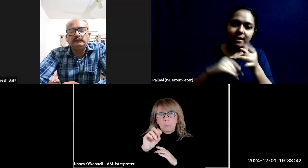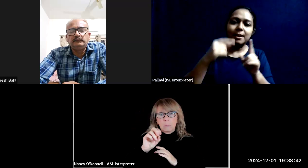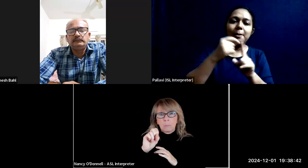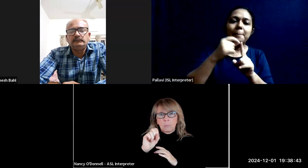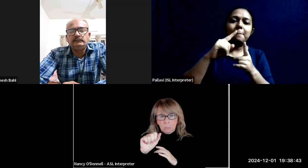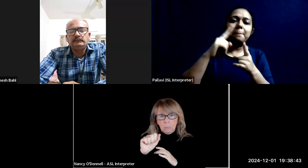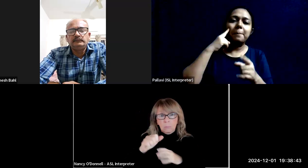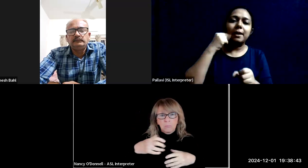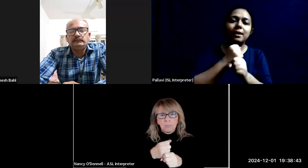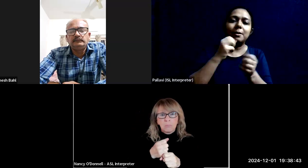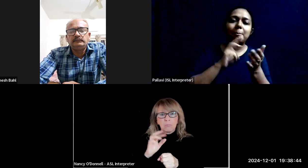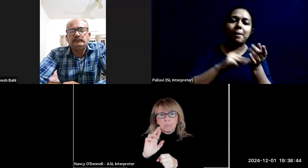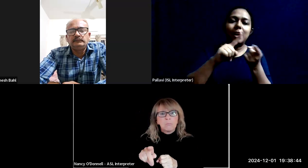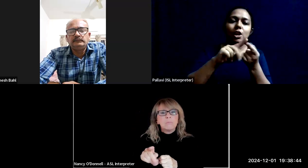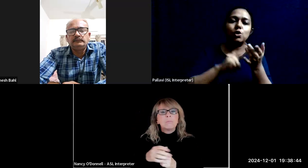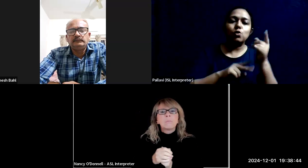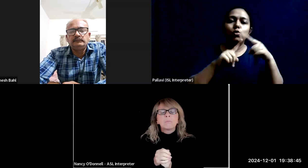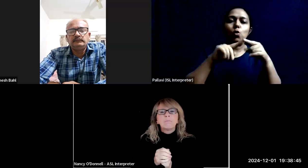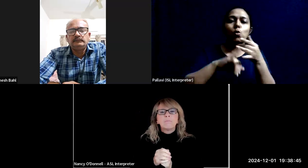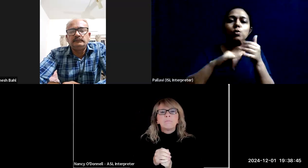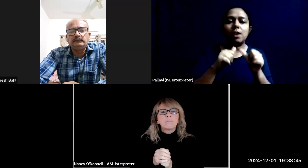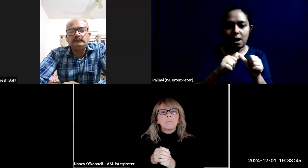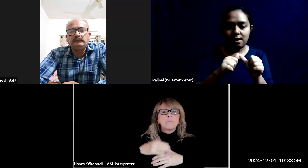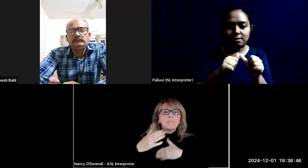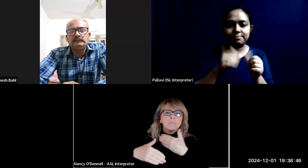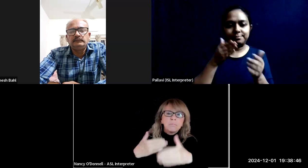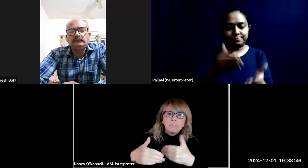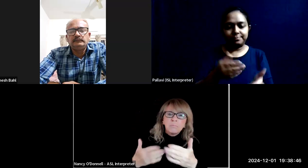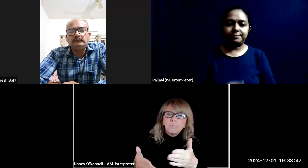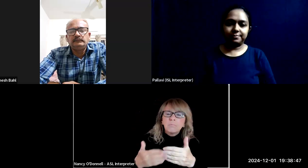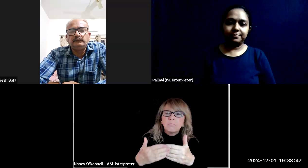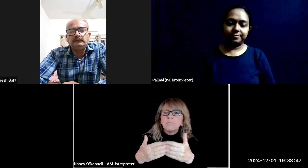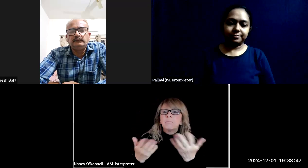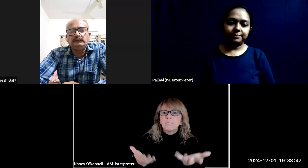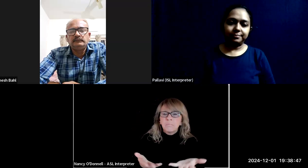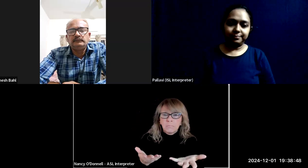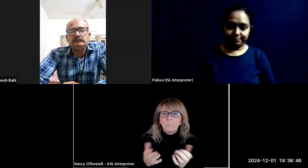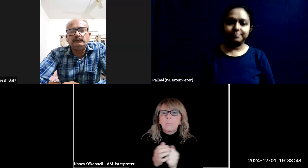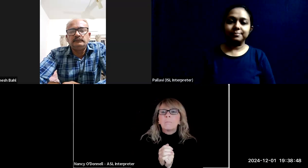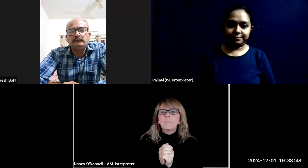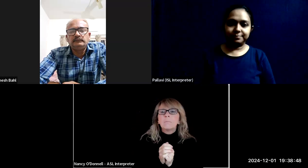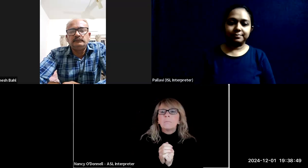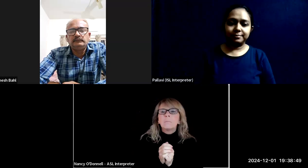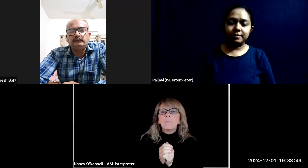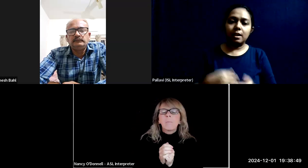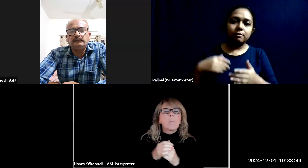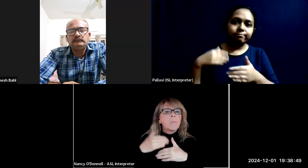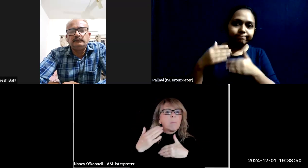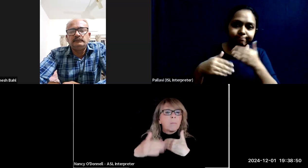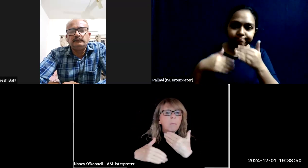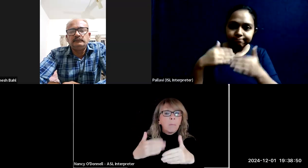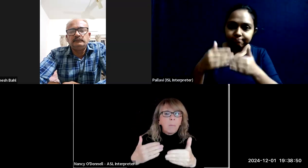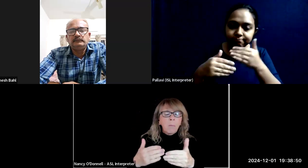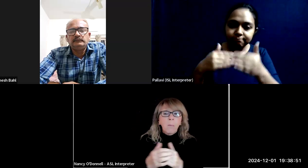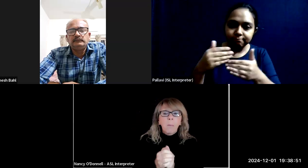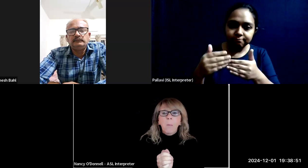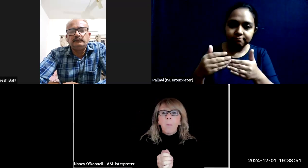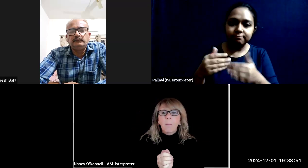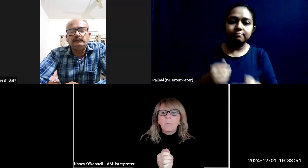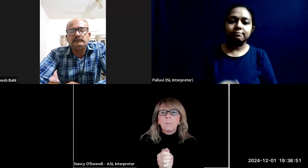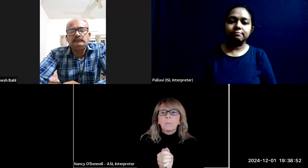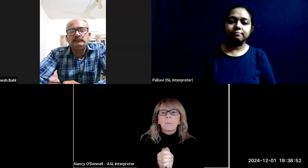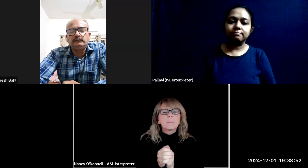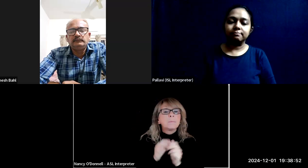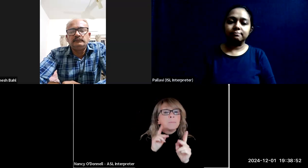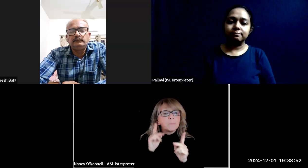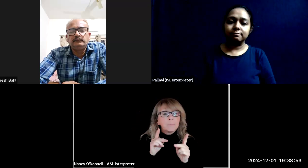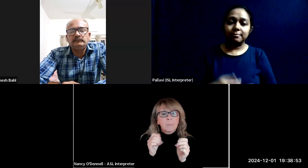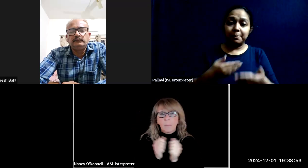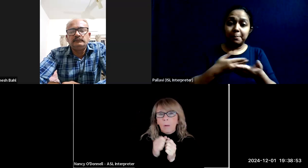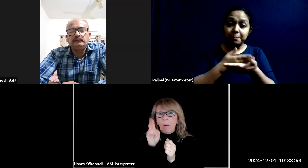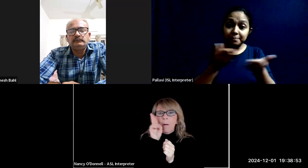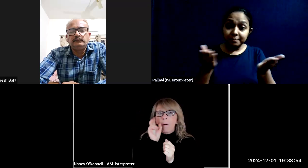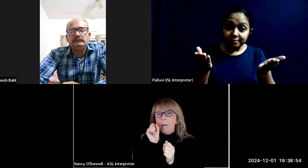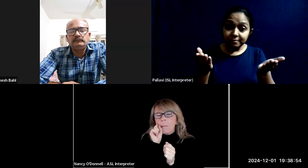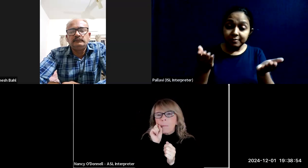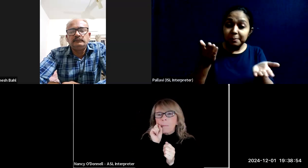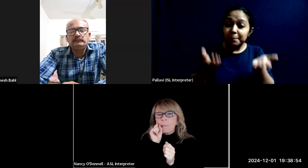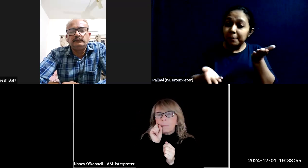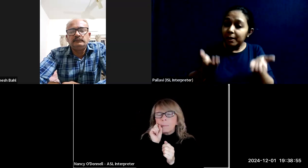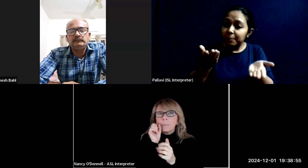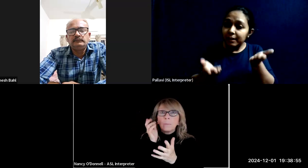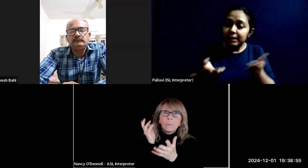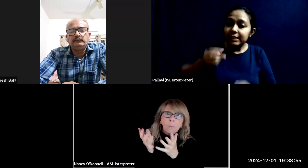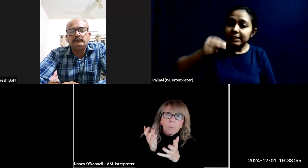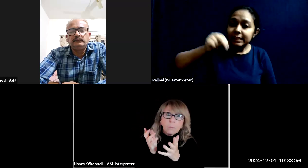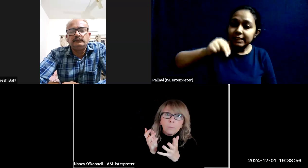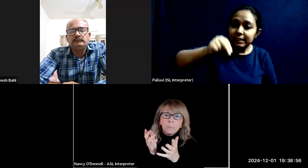Over time, over time, folks usually may need to use a cane